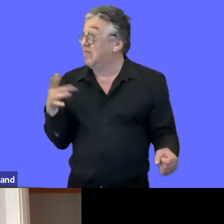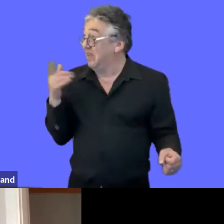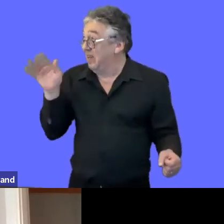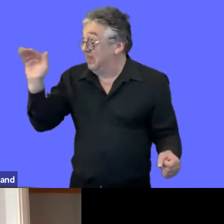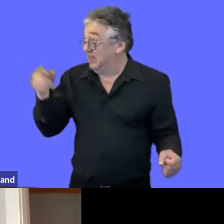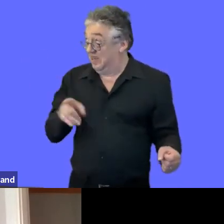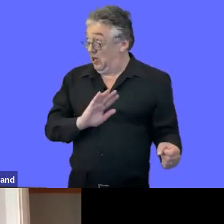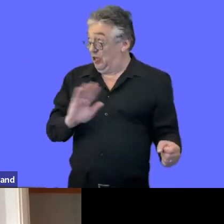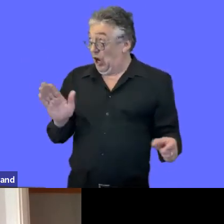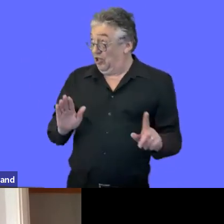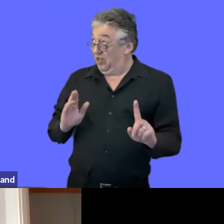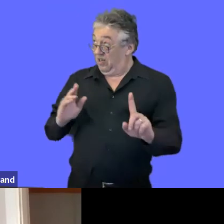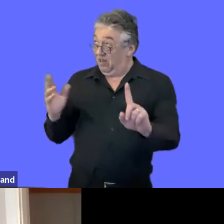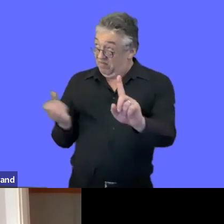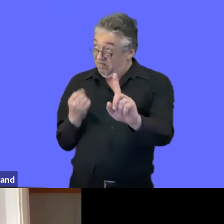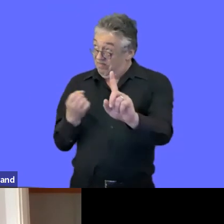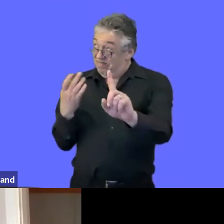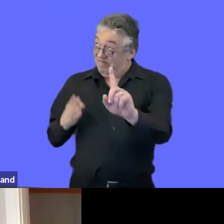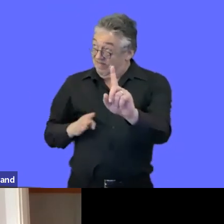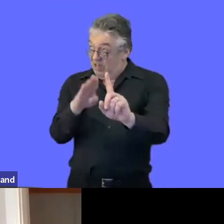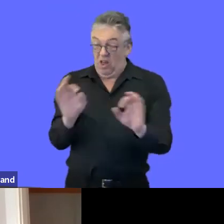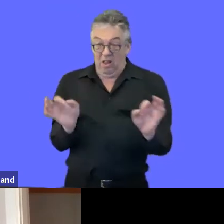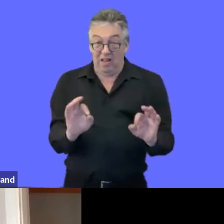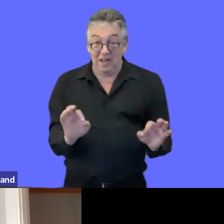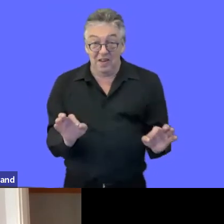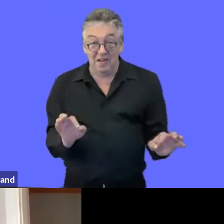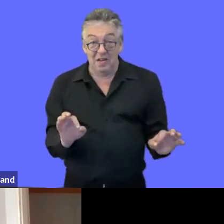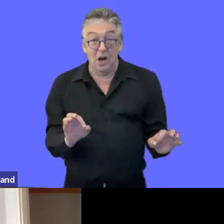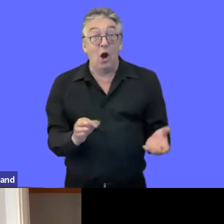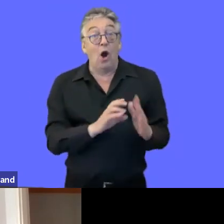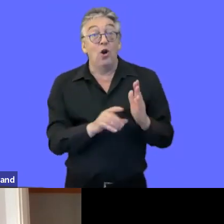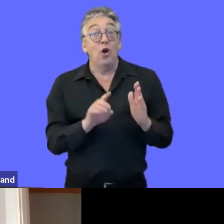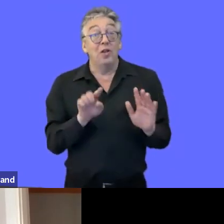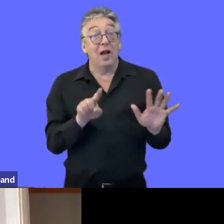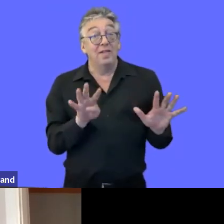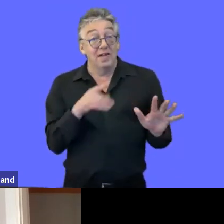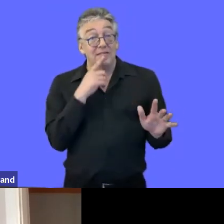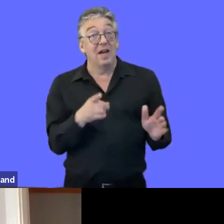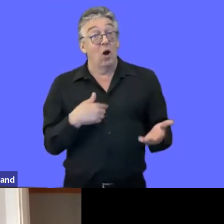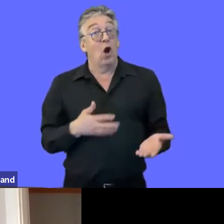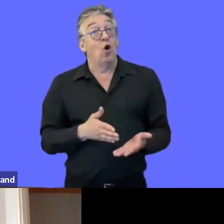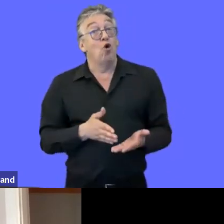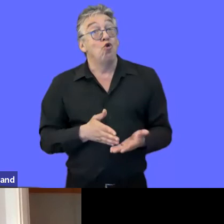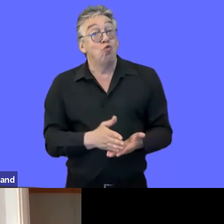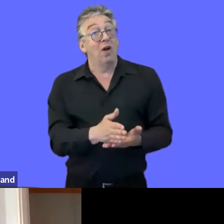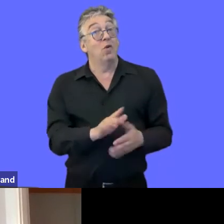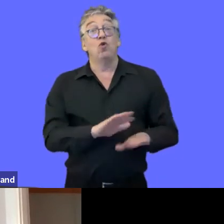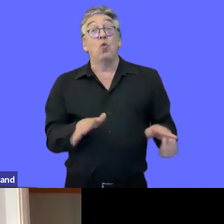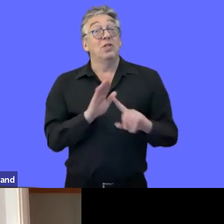and some elements on article 19 including the right of nondiscrimination they were immediate obligations for the government.